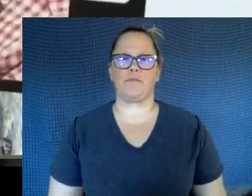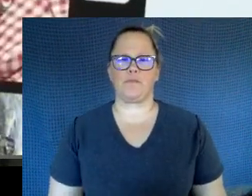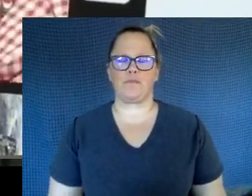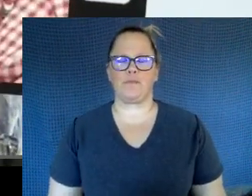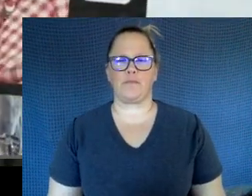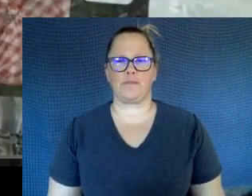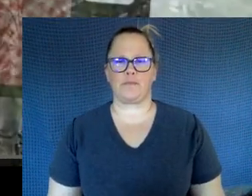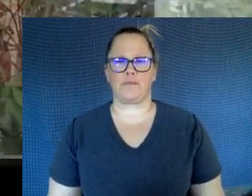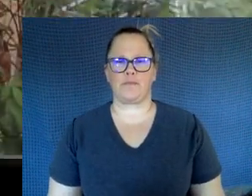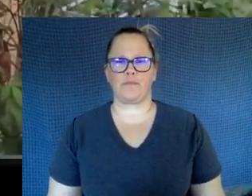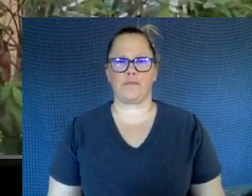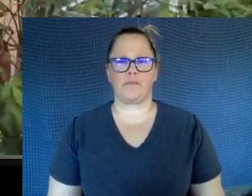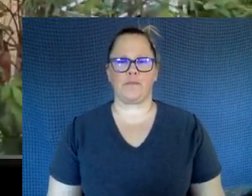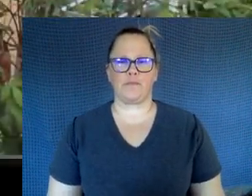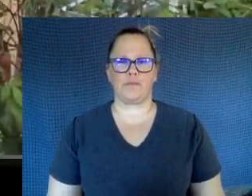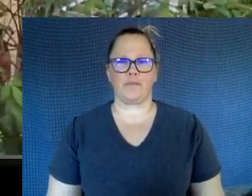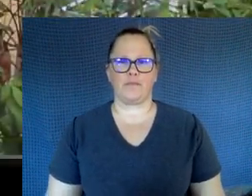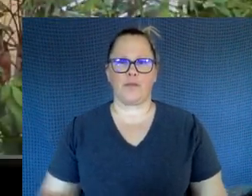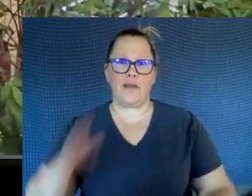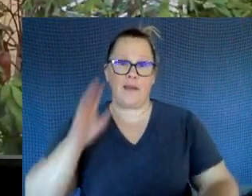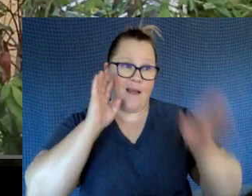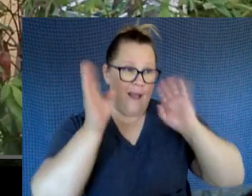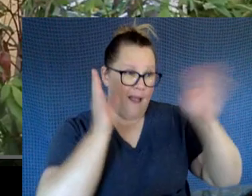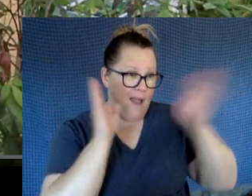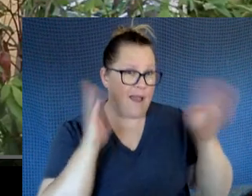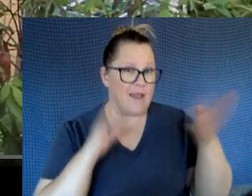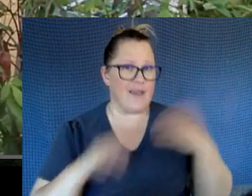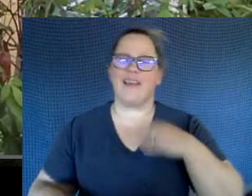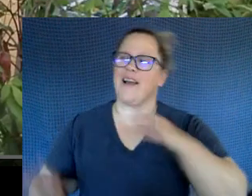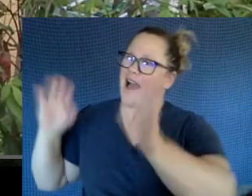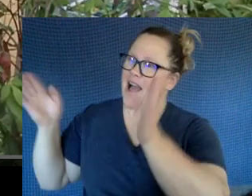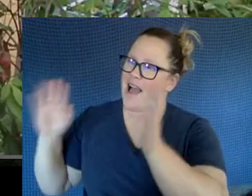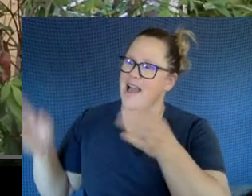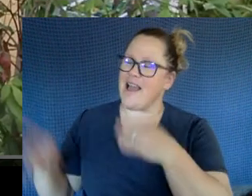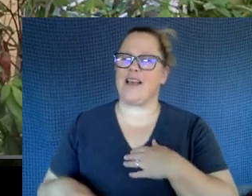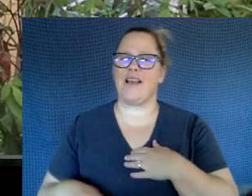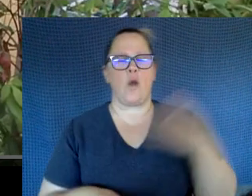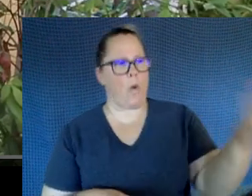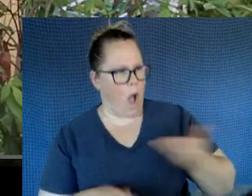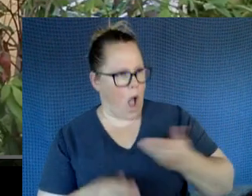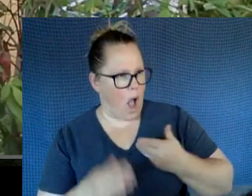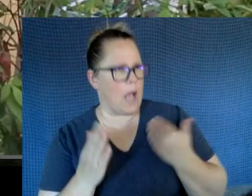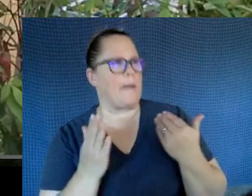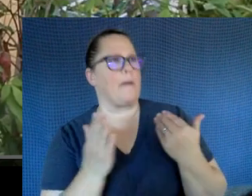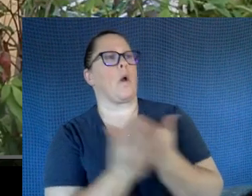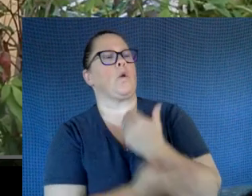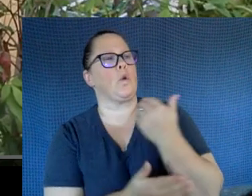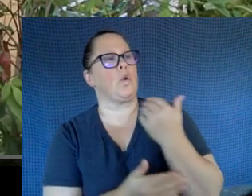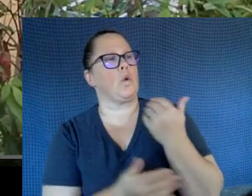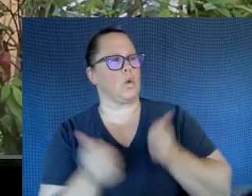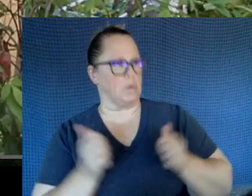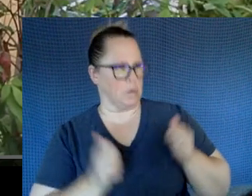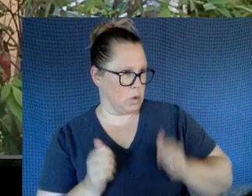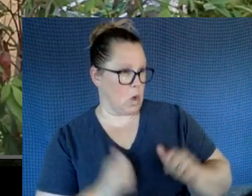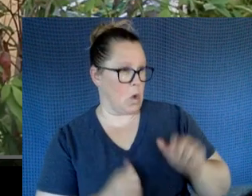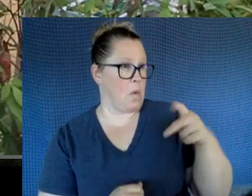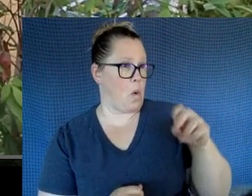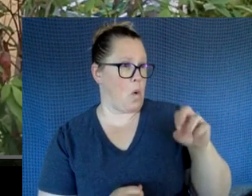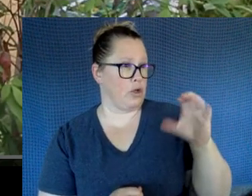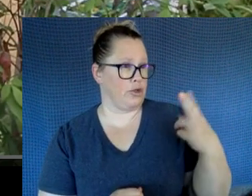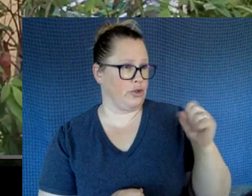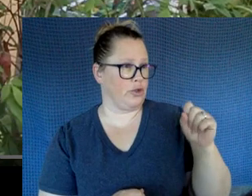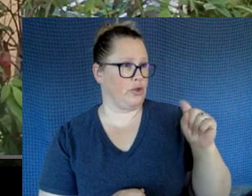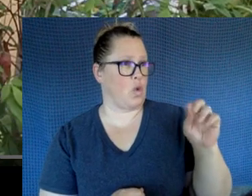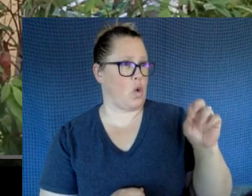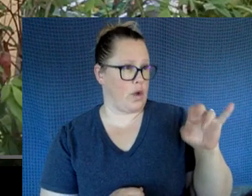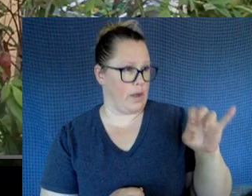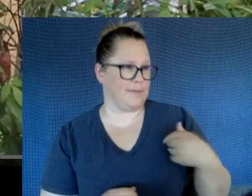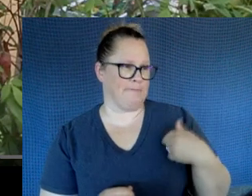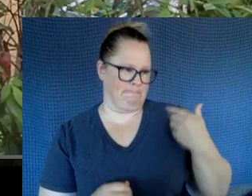Hi everyone. Hi. Welcome to another episode of Porch Stories. I'm Ms Jane and